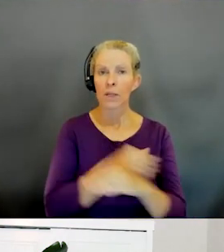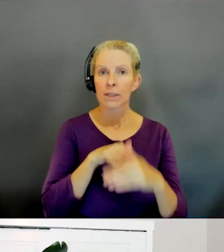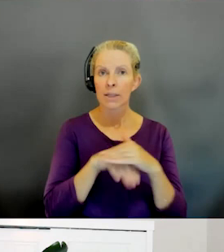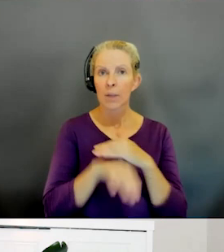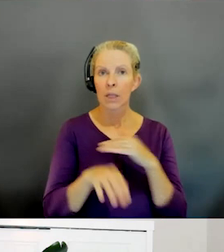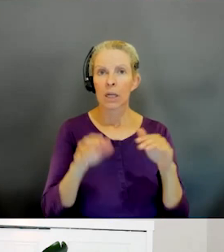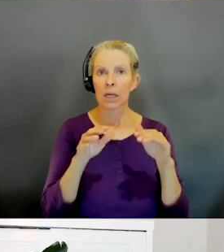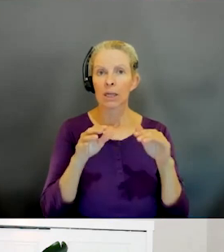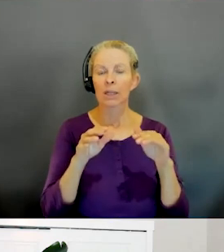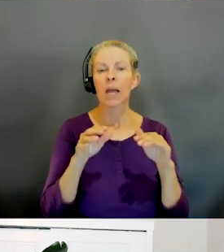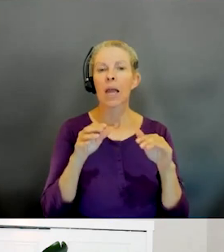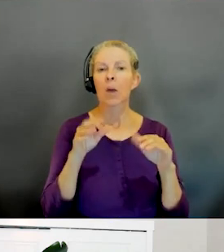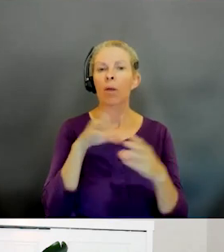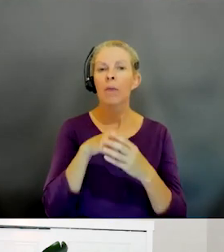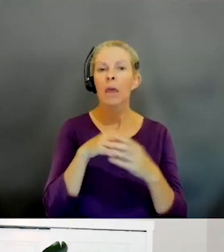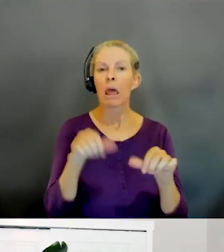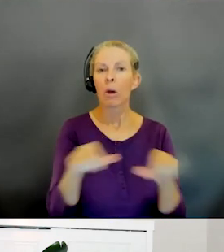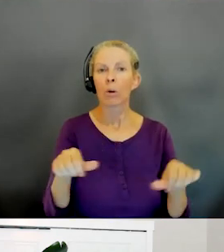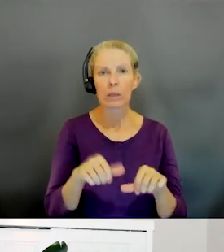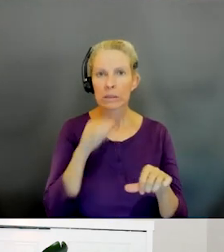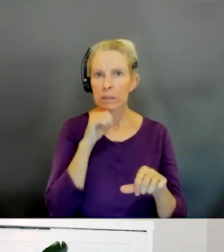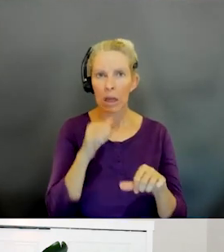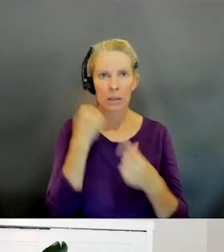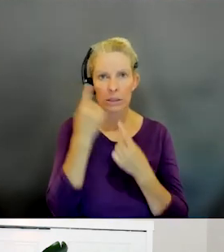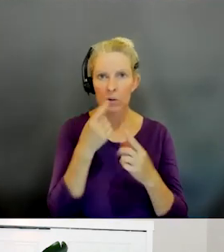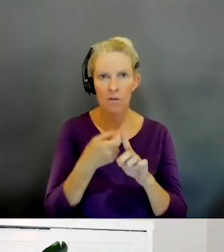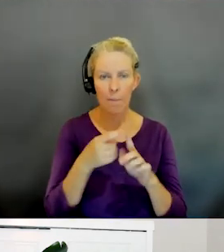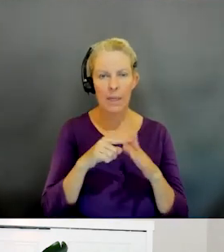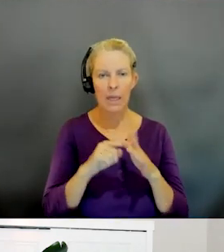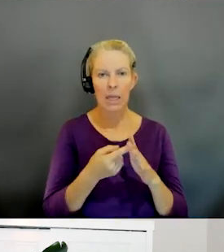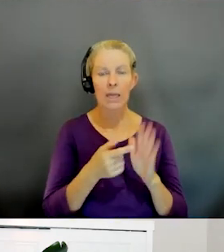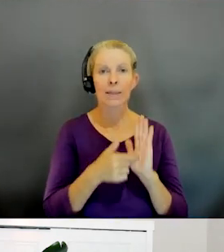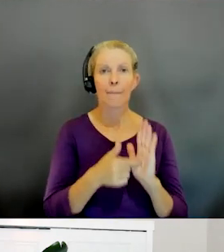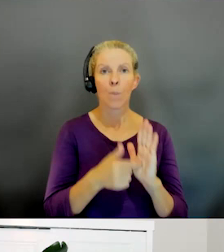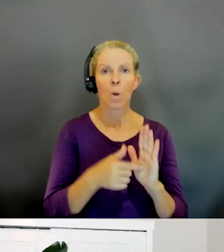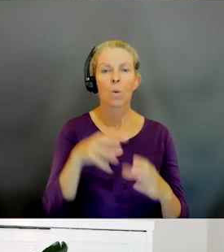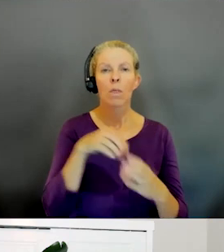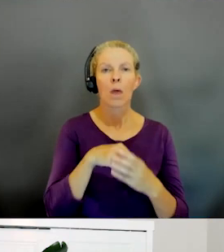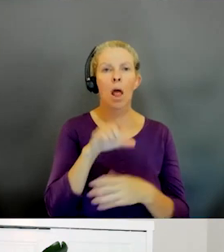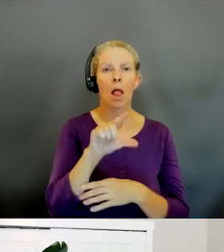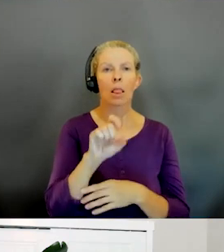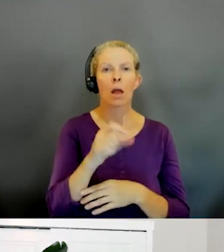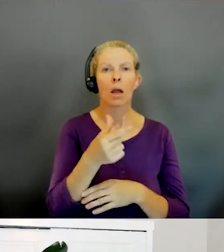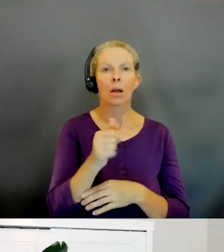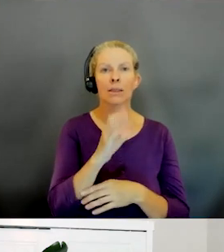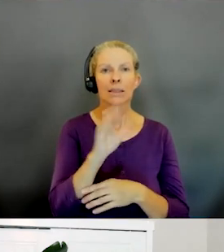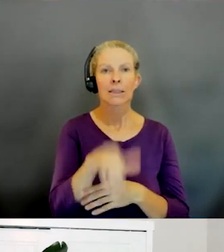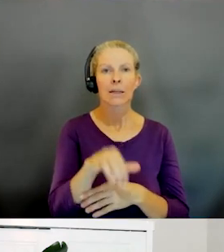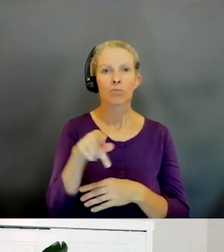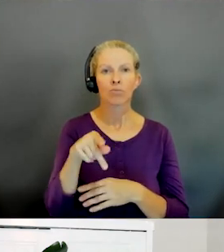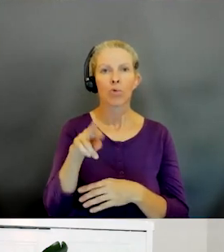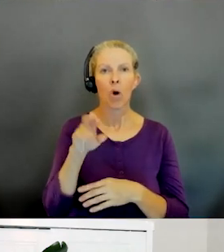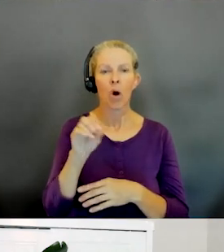wasn't necessarily considered from the beginning, for example in legacy projects?